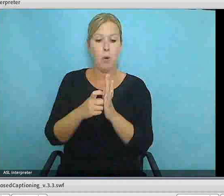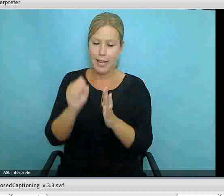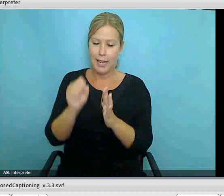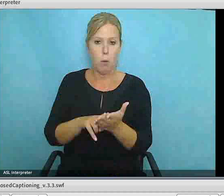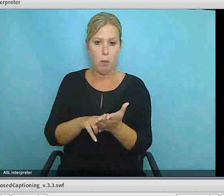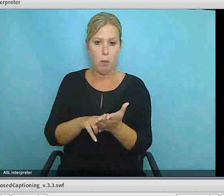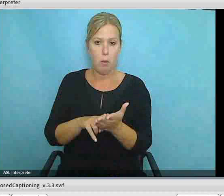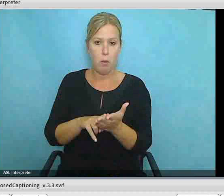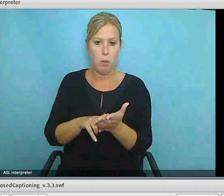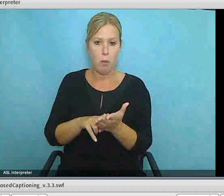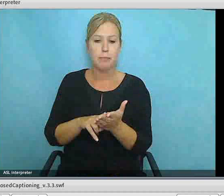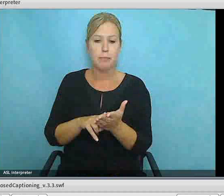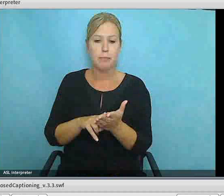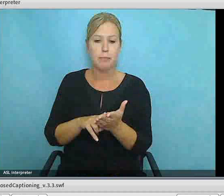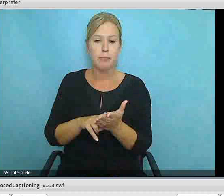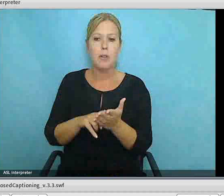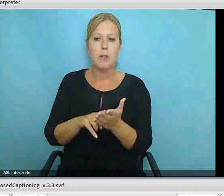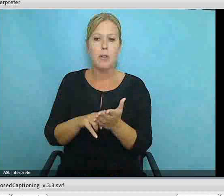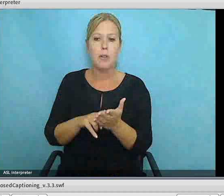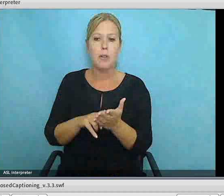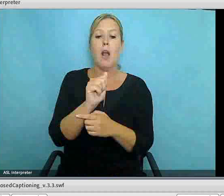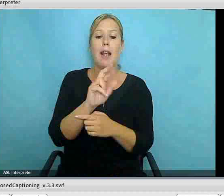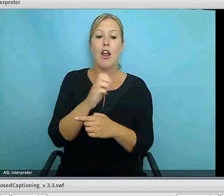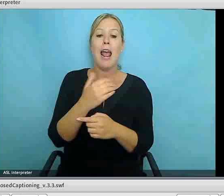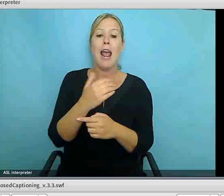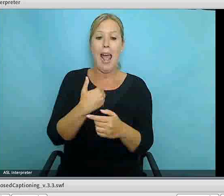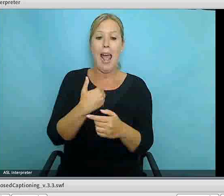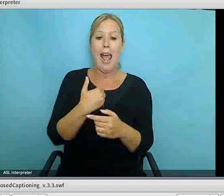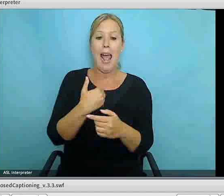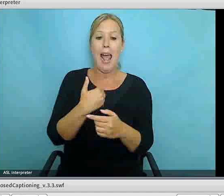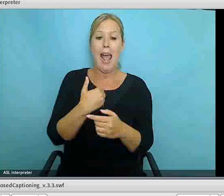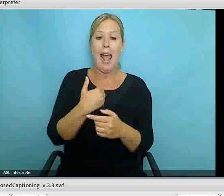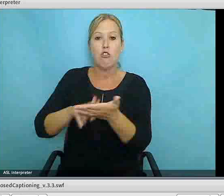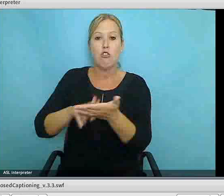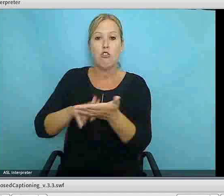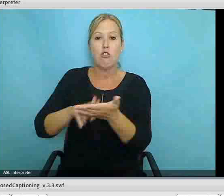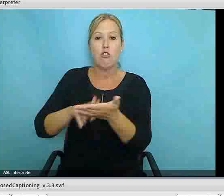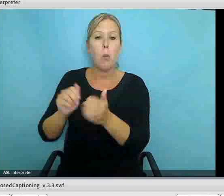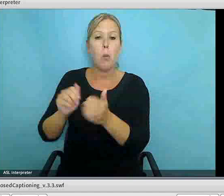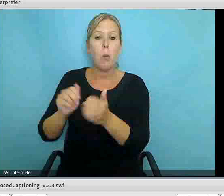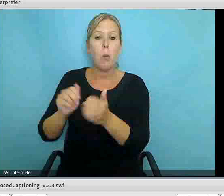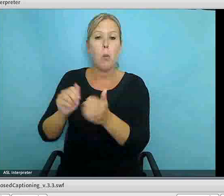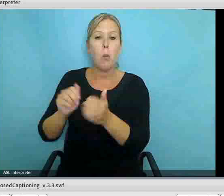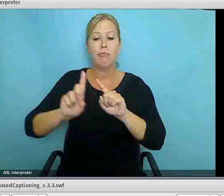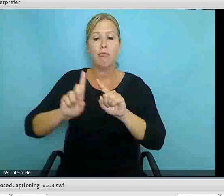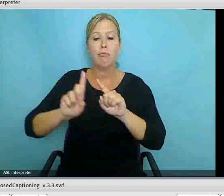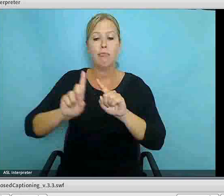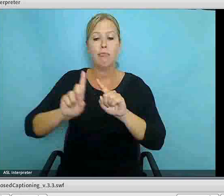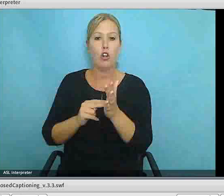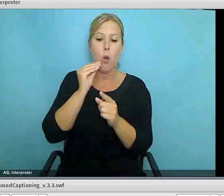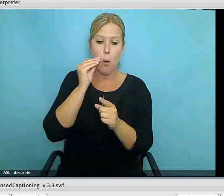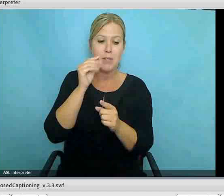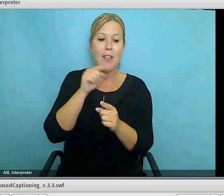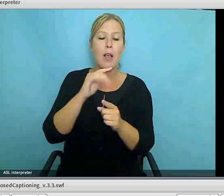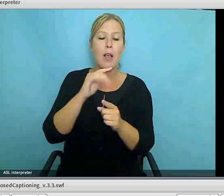They will provide the same type of involvement and care planning for folks that are in nursing